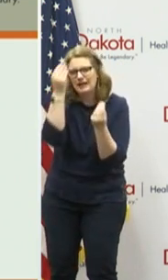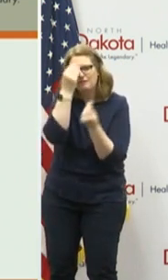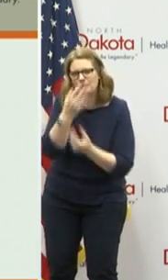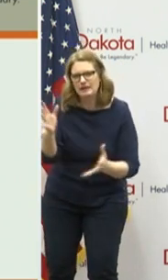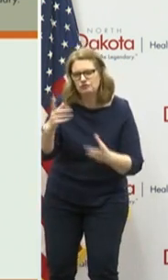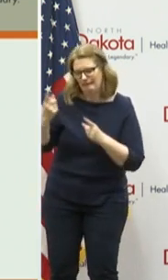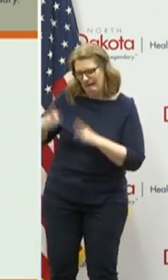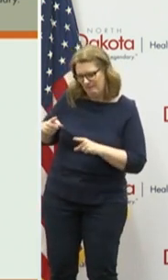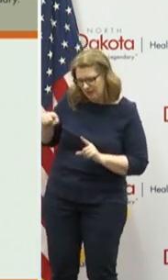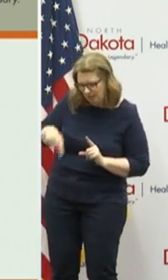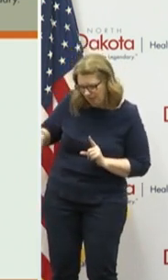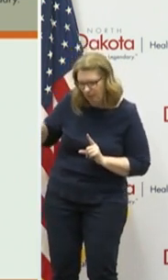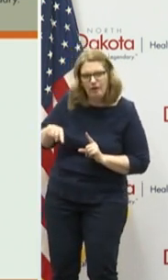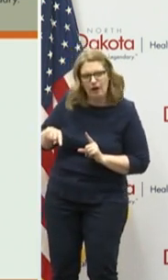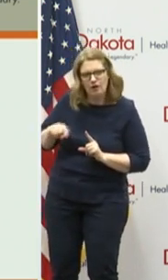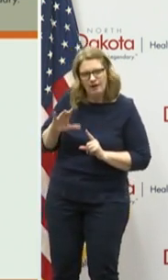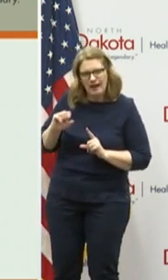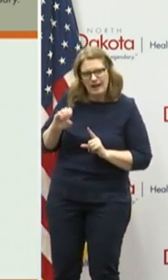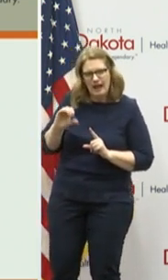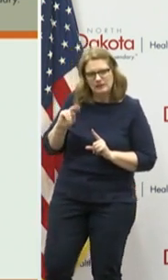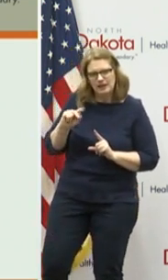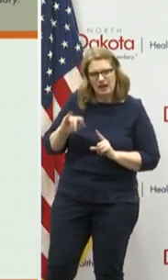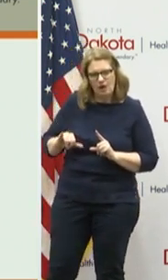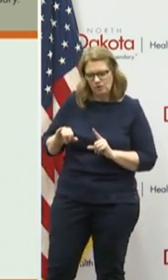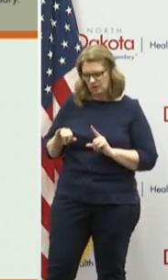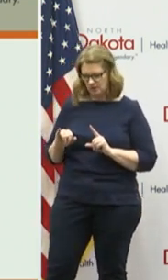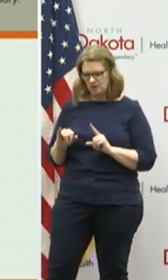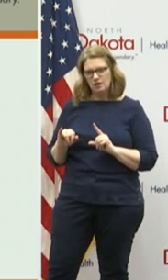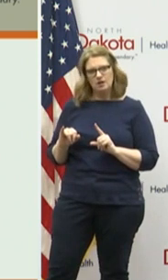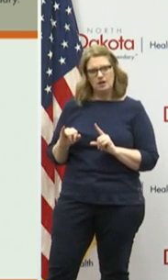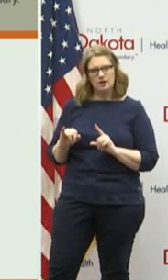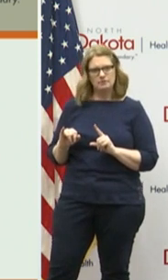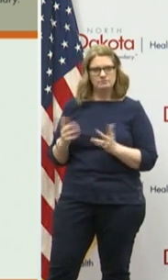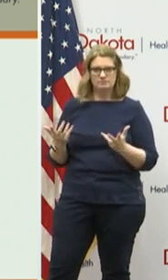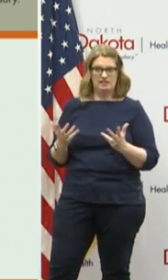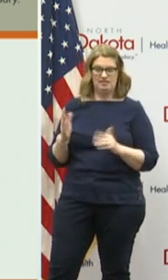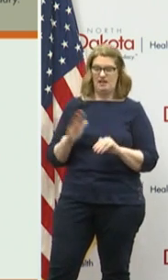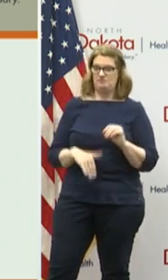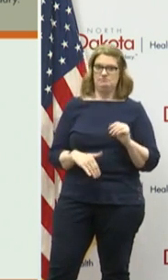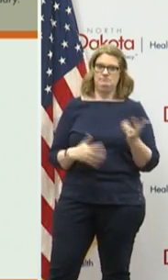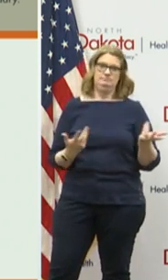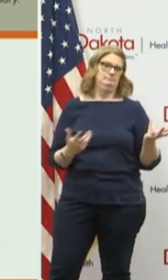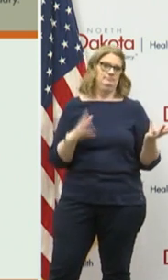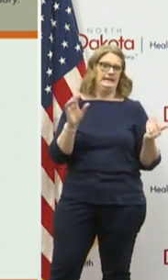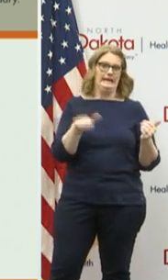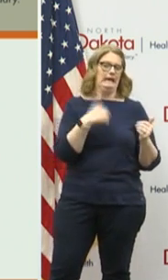LEADERSHIP AND THE KASS/CLAY RED RIVER EFFORTS, WE KNOW MORE AND